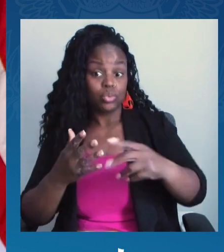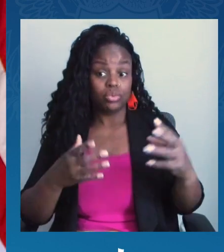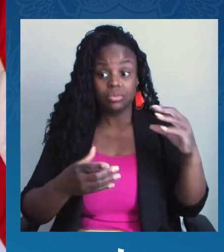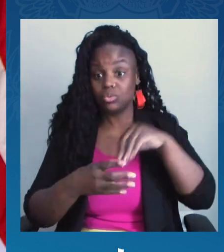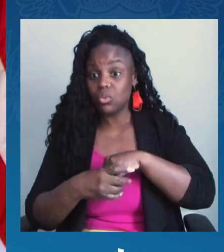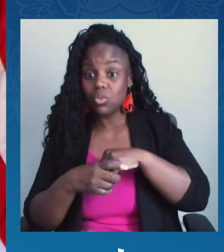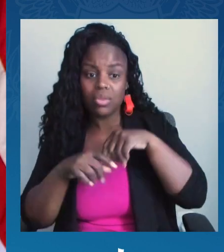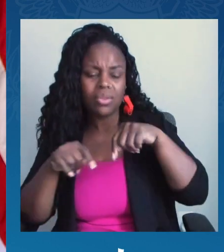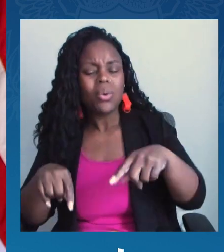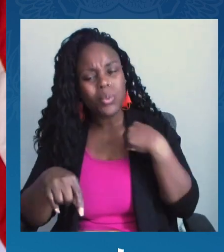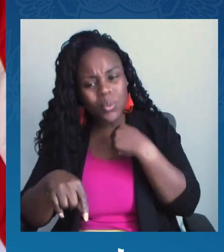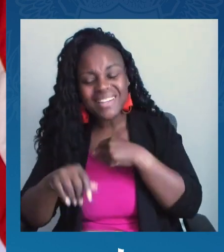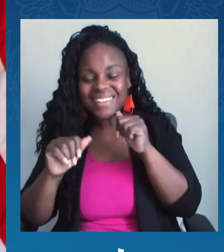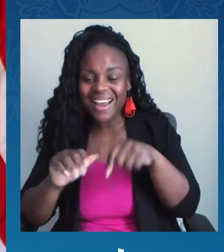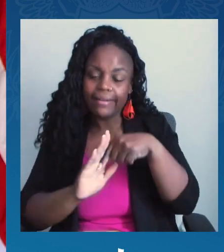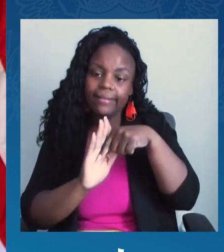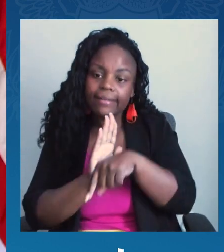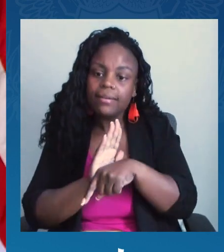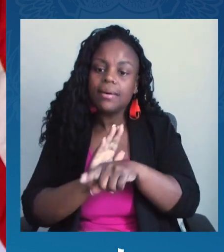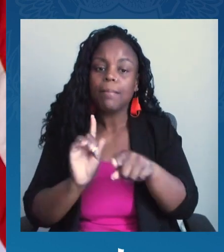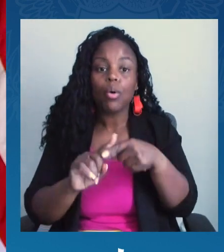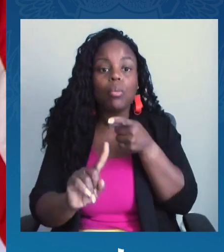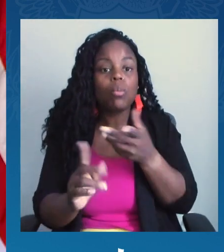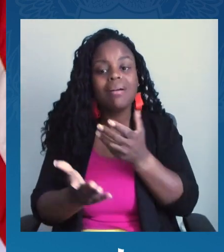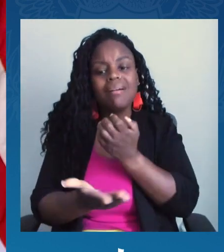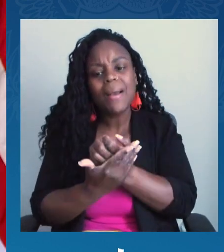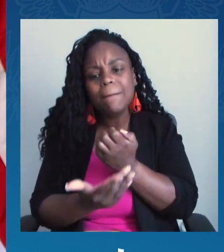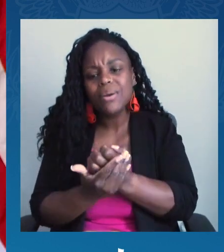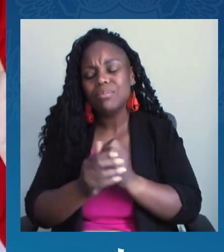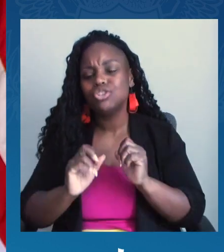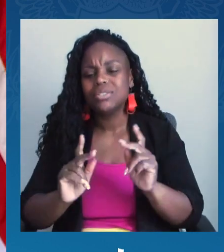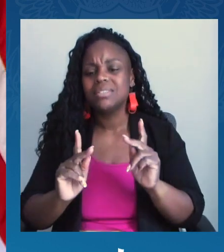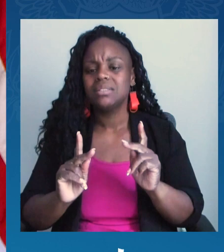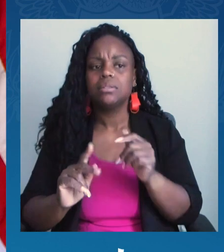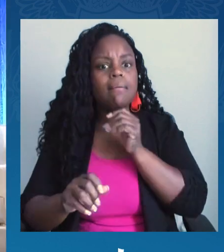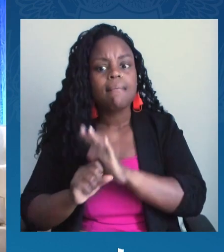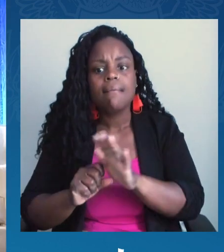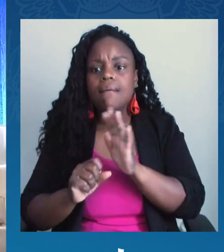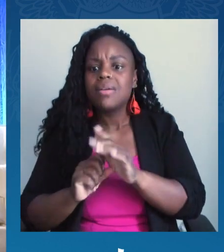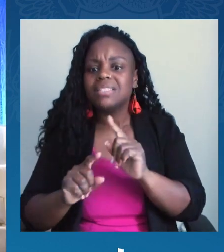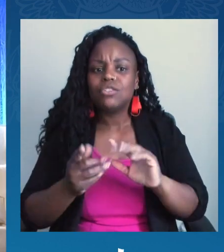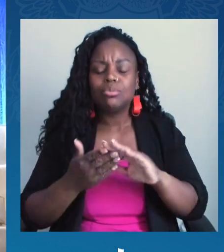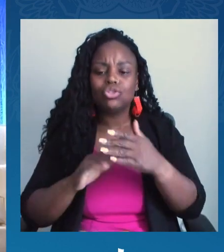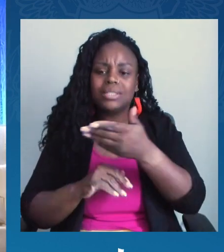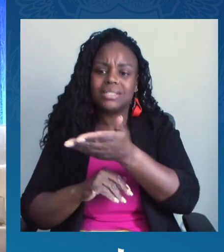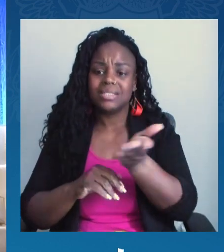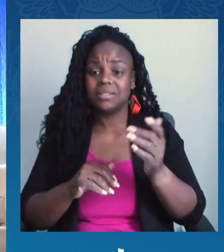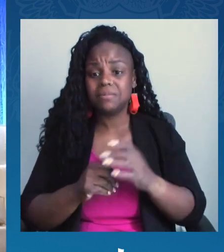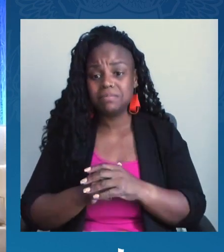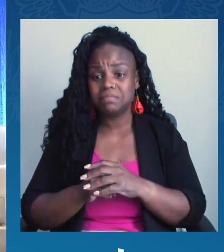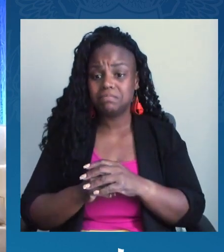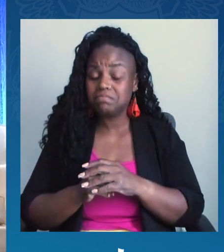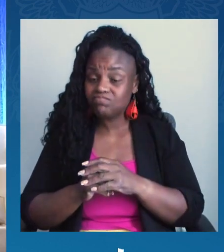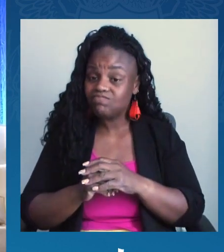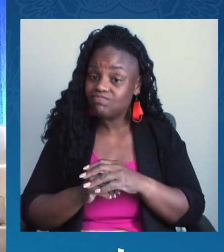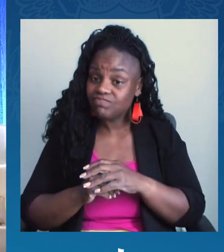about economic opportunities or lack thereof in communities. Mayor Woodfin: Absolutely. You know, I would say one of those,